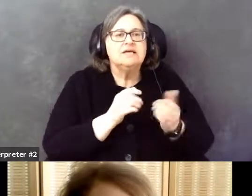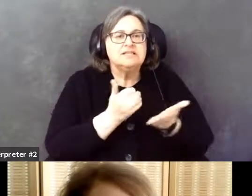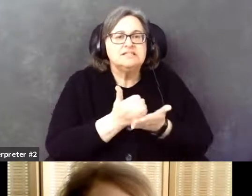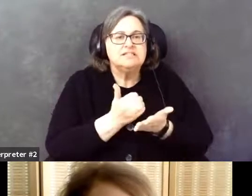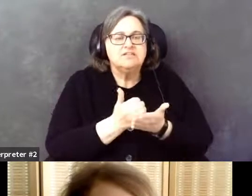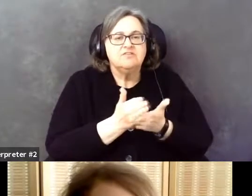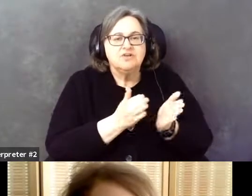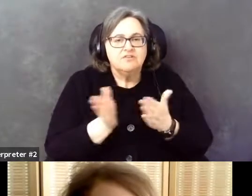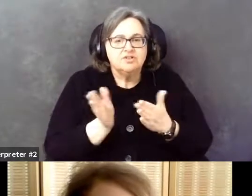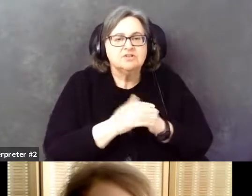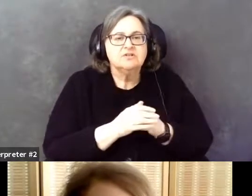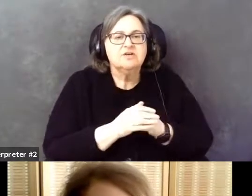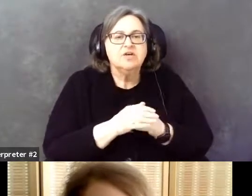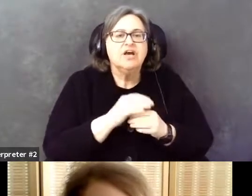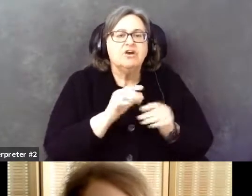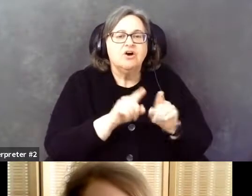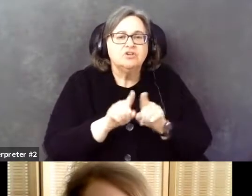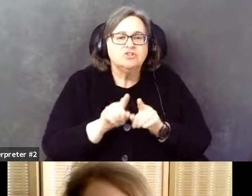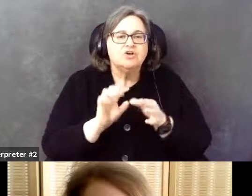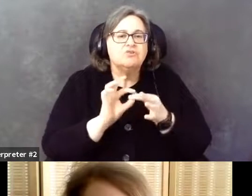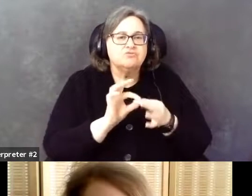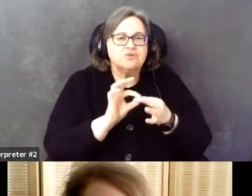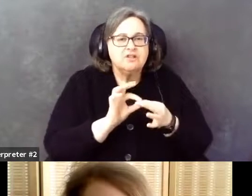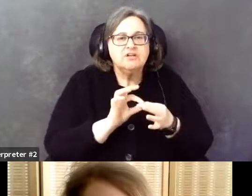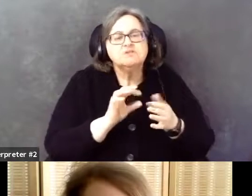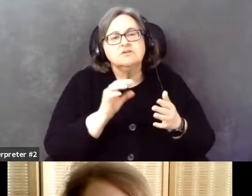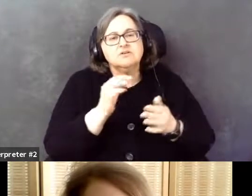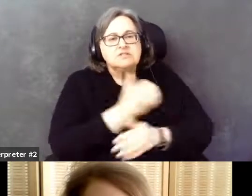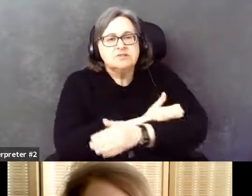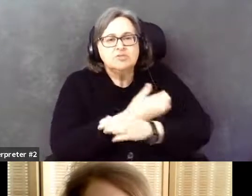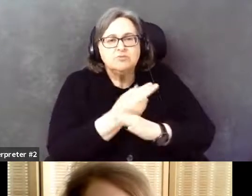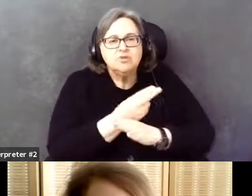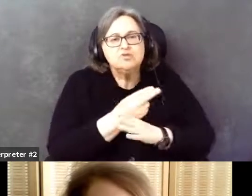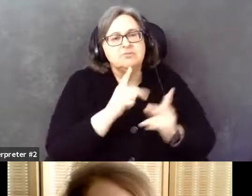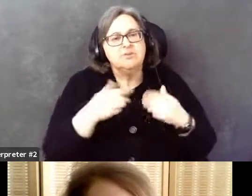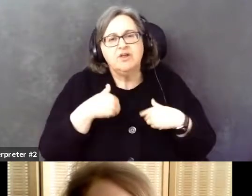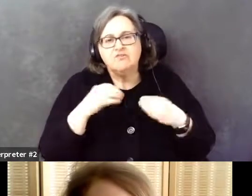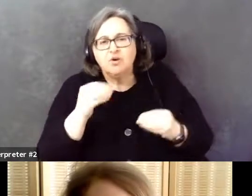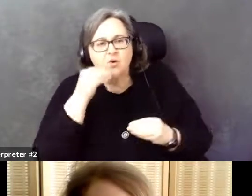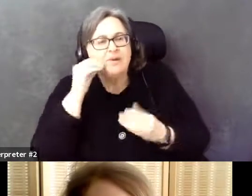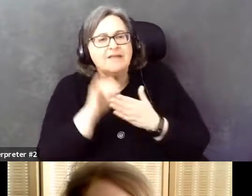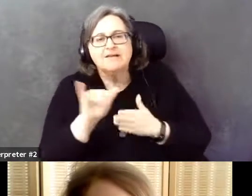abuse and persons that experiencing homelessness. The same kind of model can take place. I would